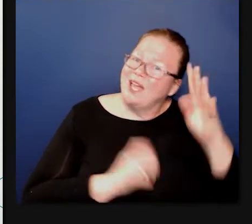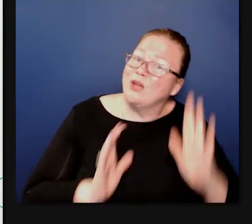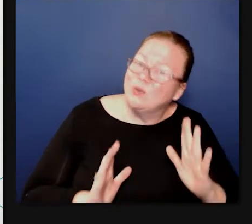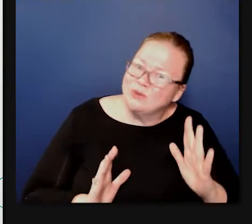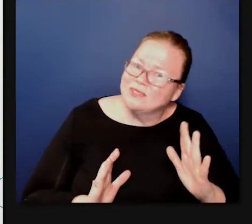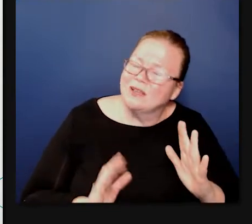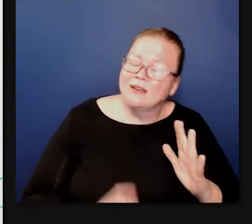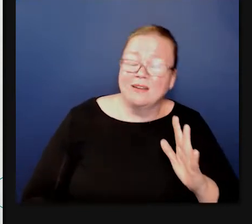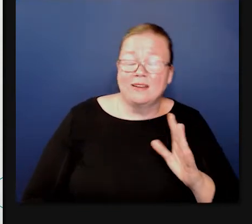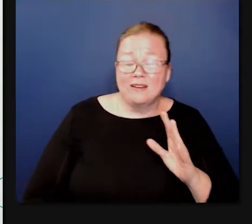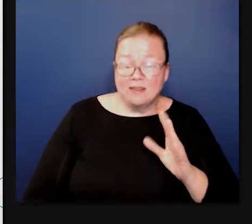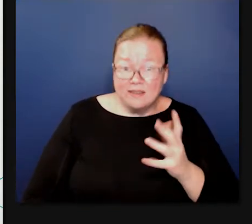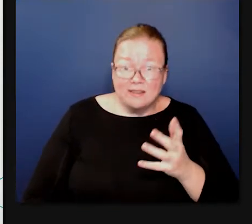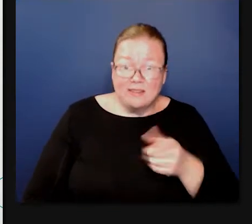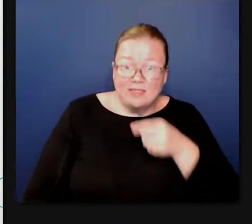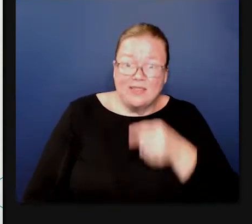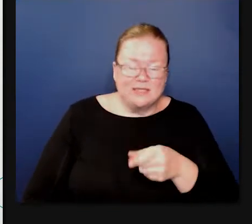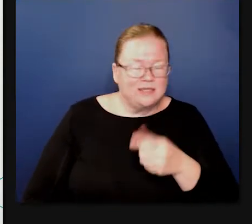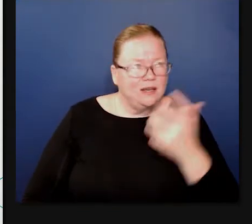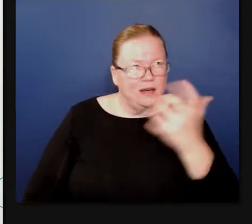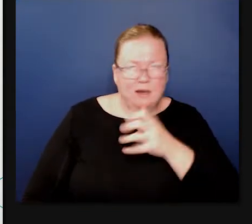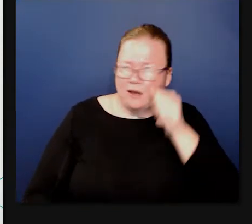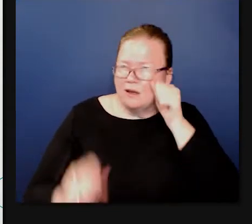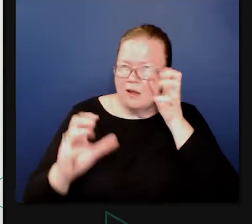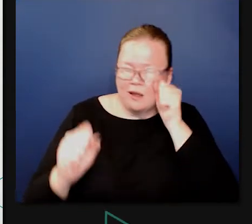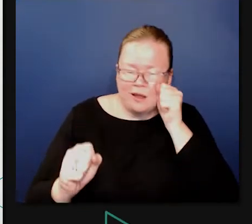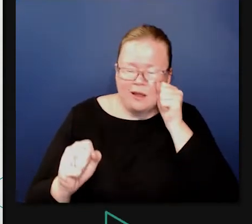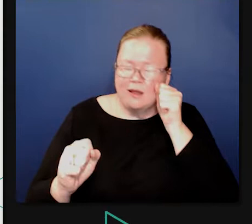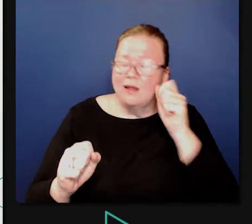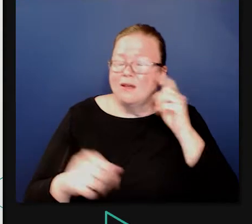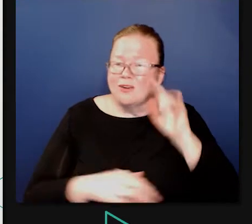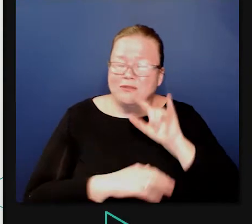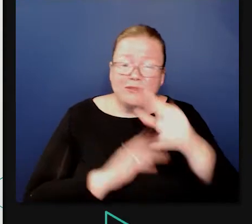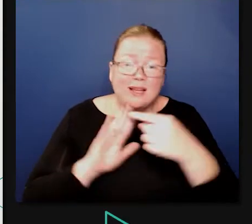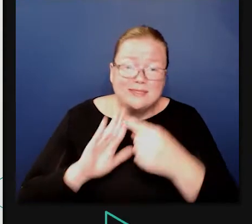And this is amazing to see. Like, for Flight Simulator,